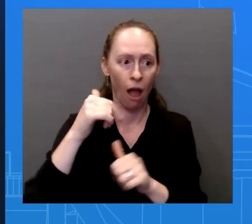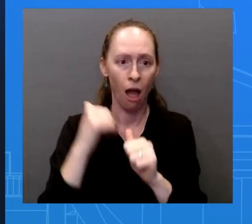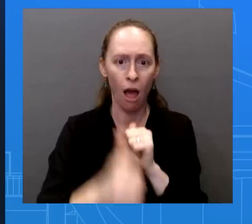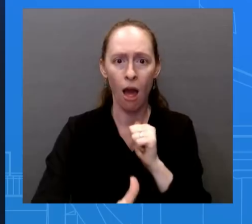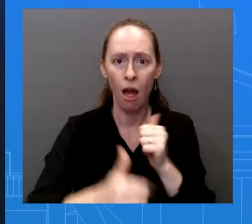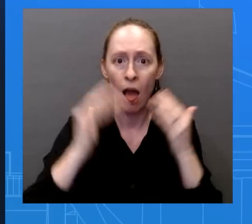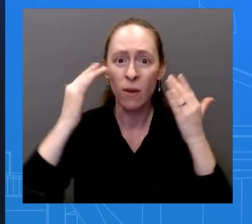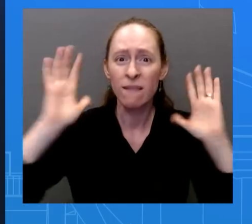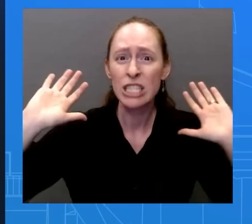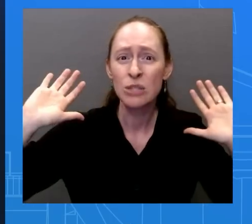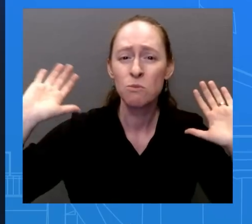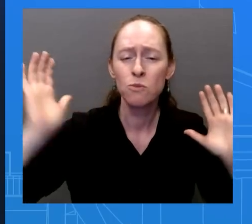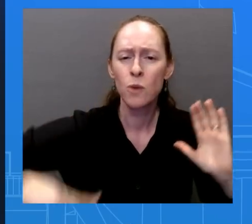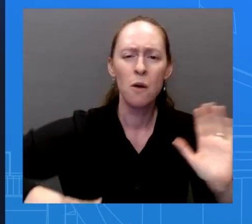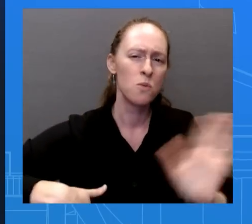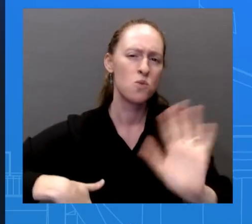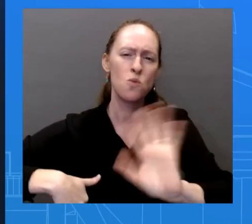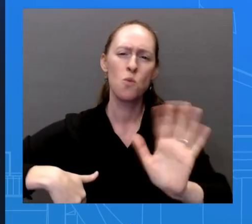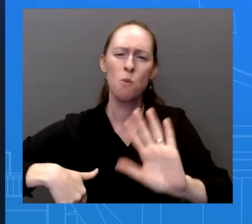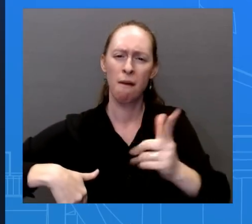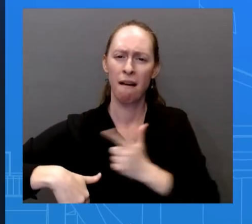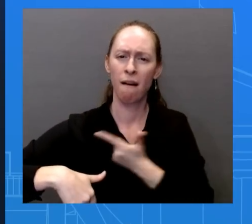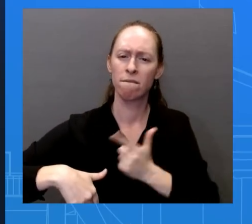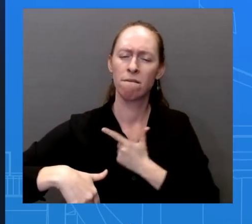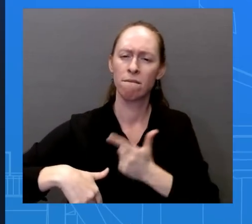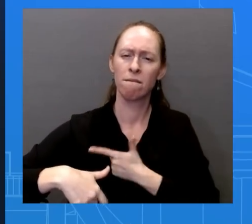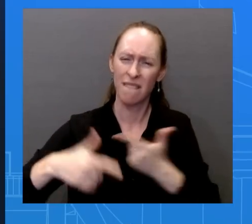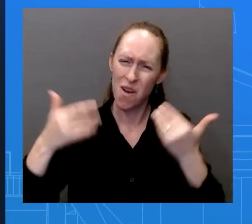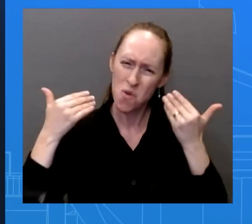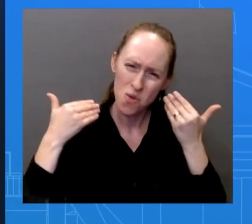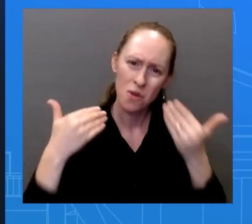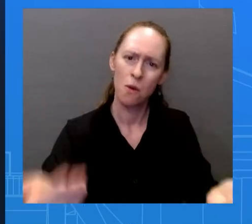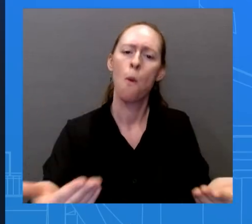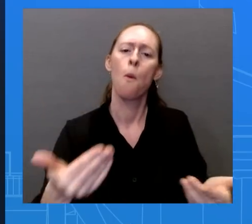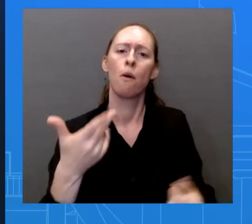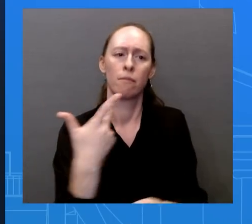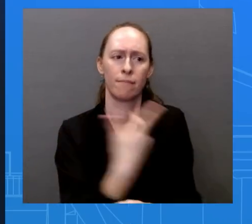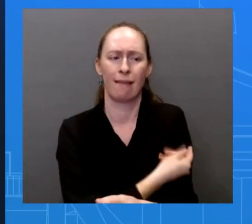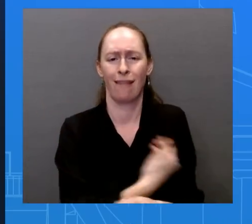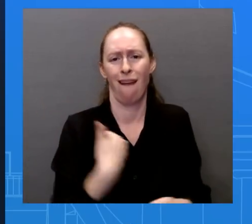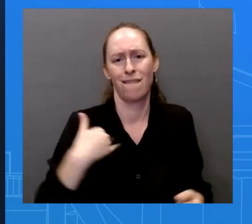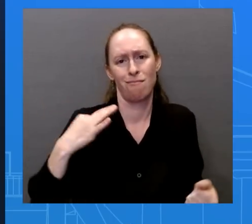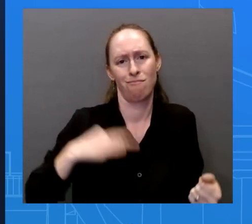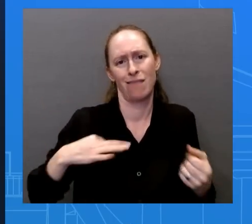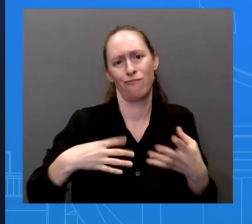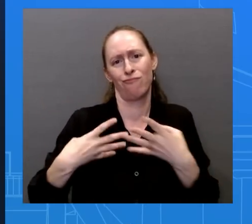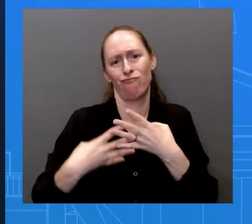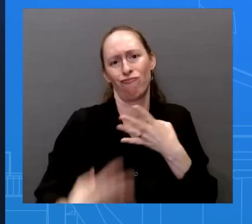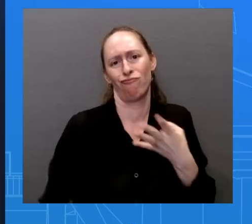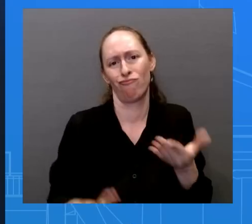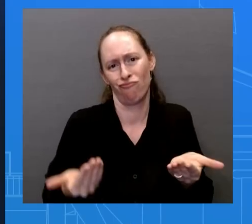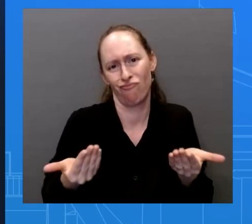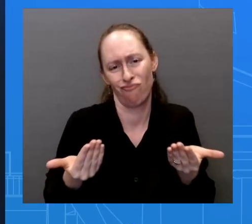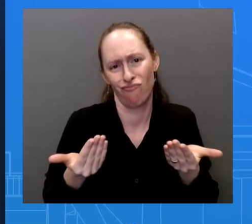so there is no time period where the window is out and you're no longer going to benefit; you will always benefit. But the bottom line is: If you do it